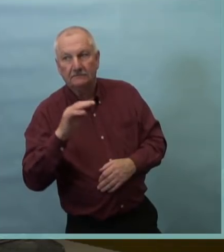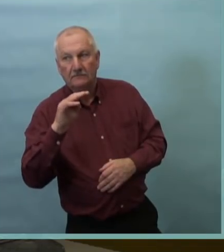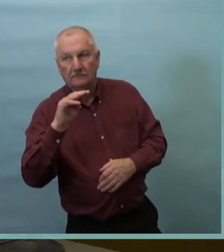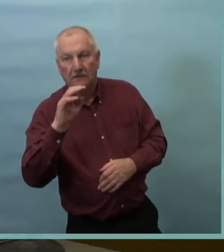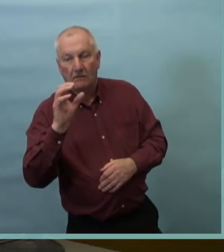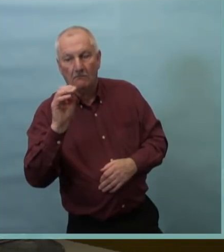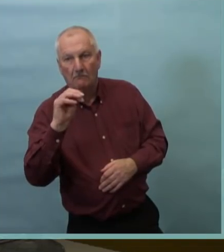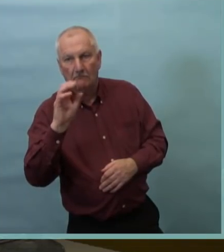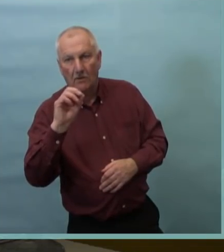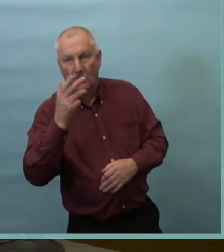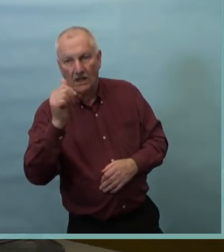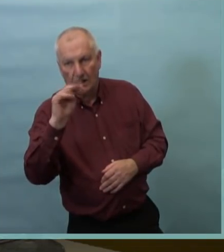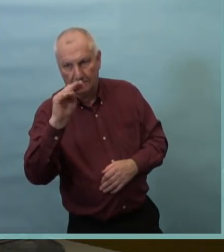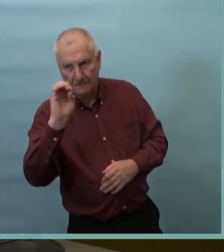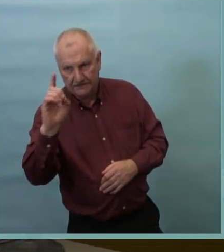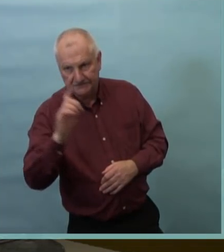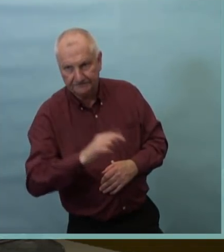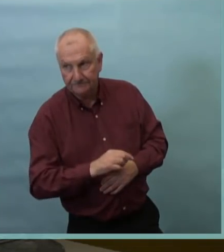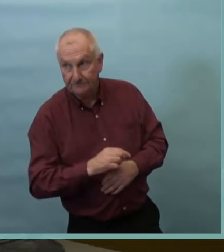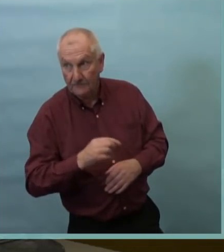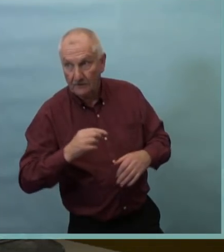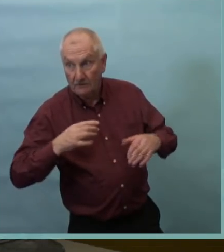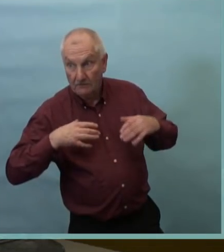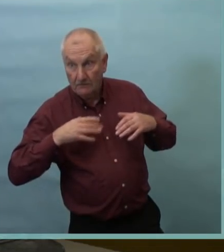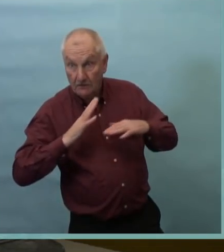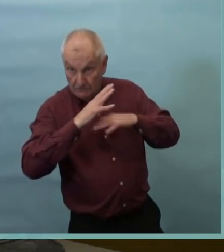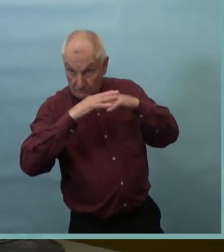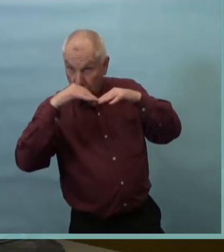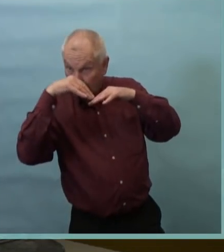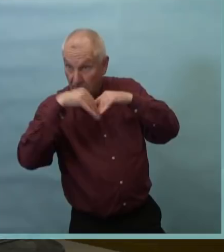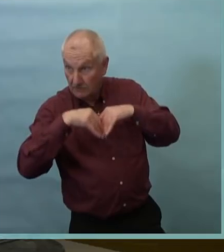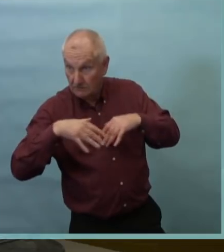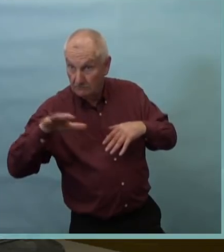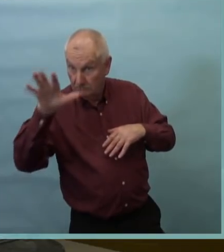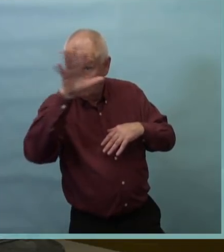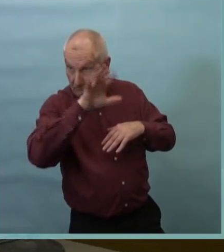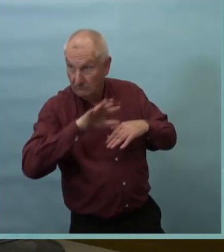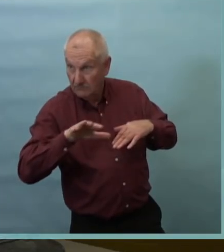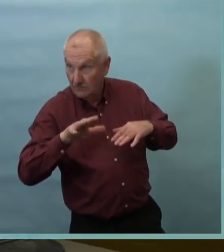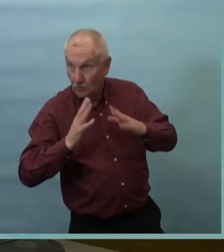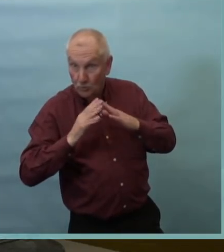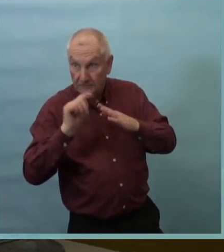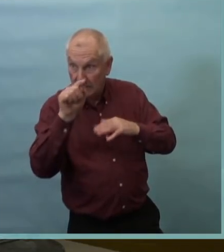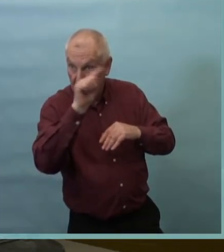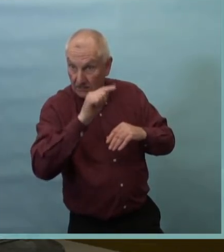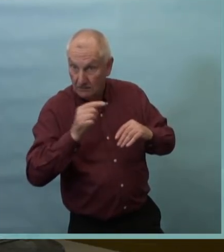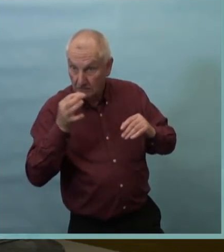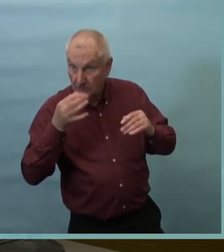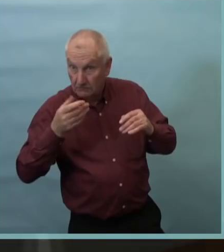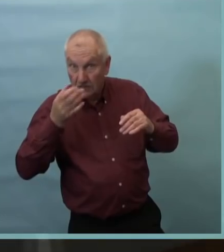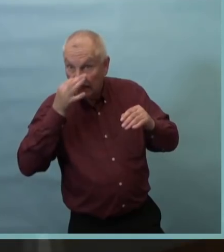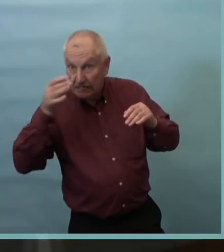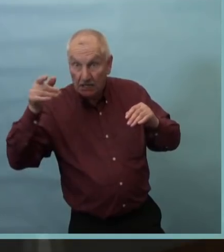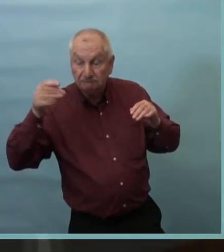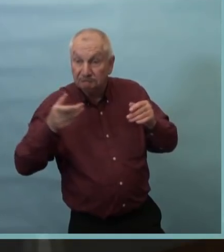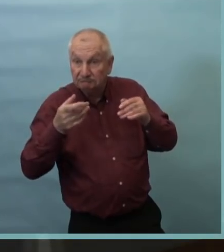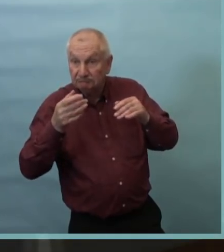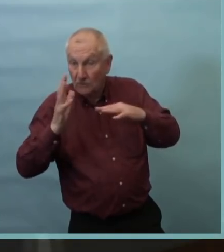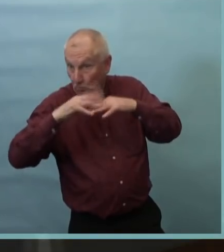how are you manipulate the situation in the destination committee communities here in Manitoba so the First Nation communities are